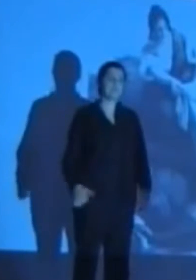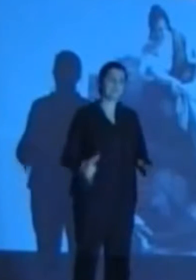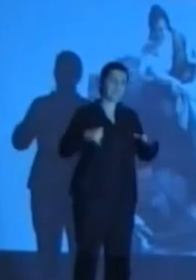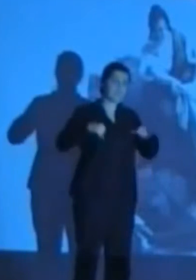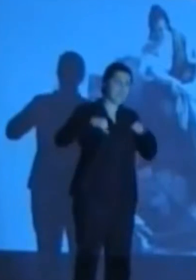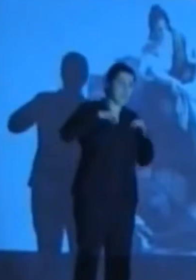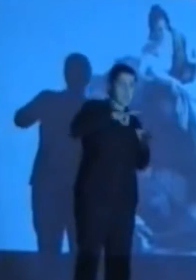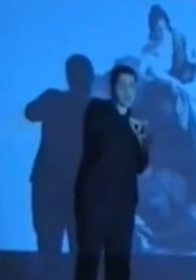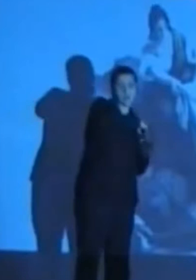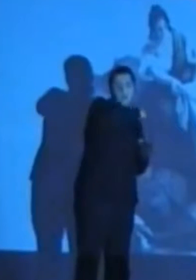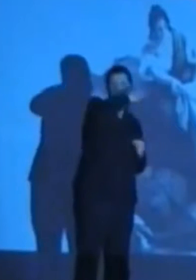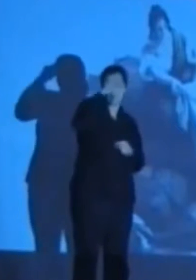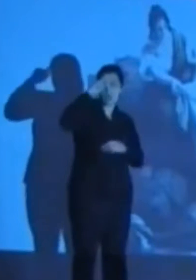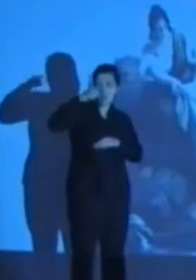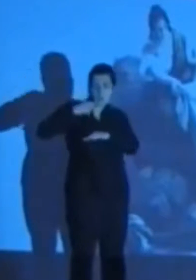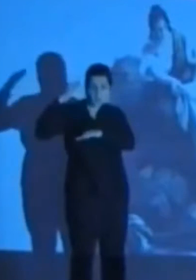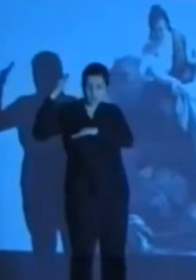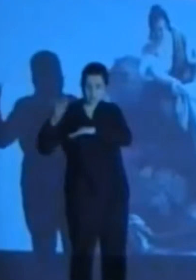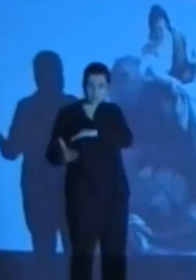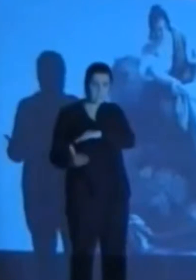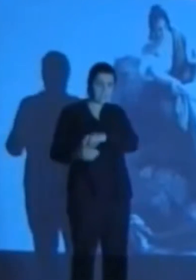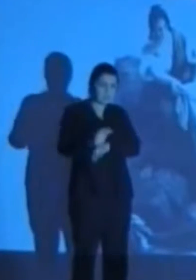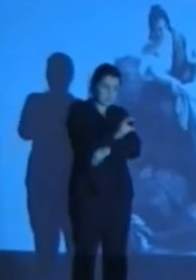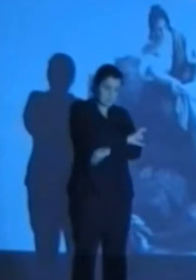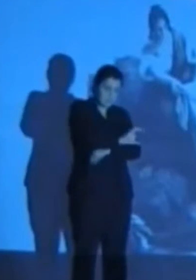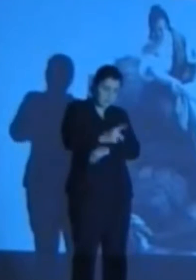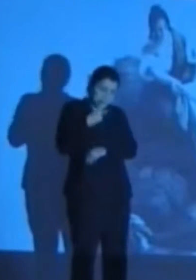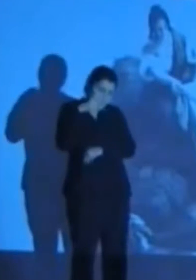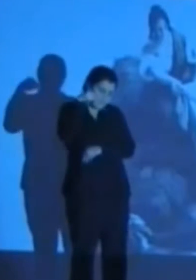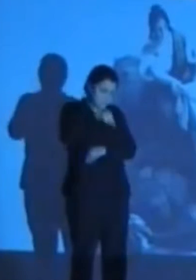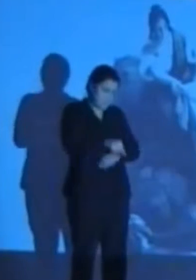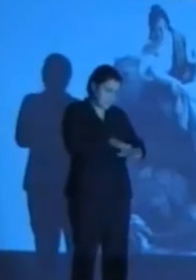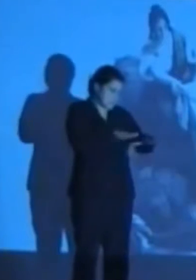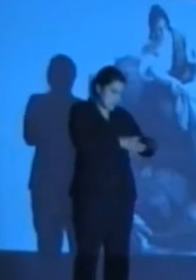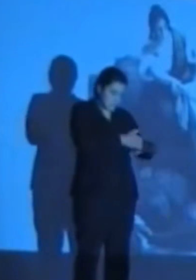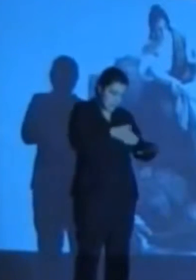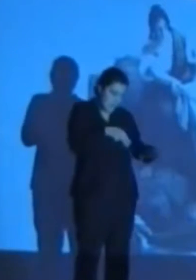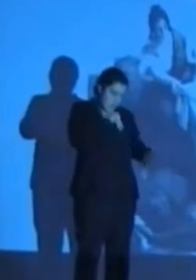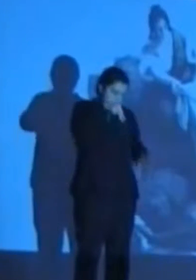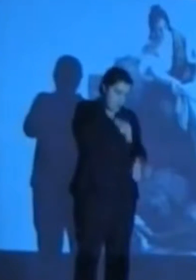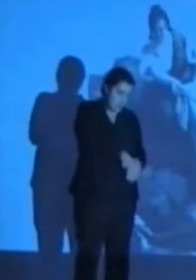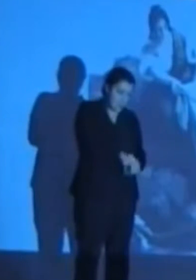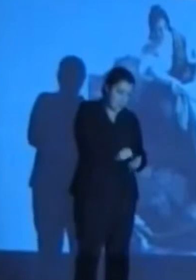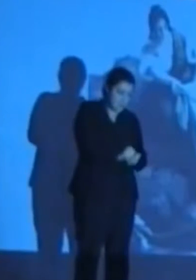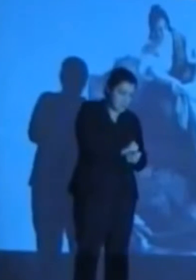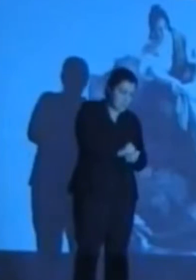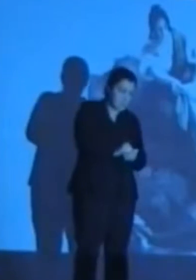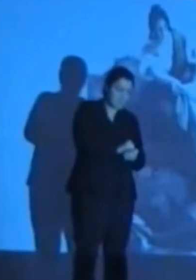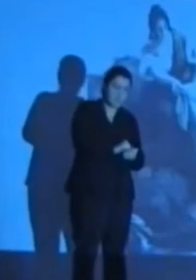From the early dawn till evening. Sitting there, she laves the sheet;